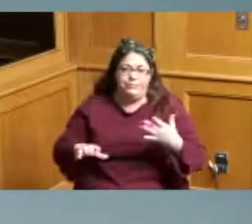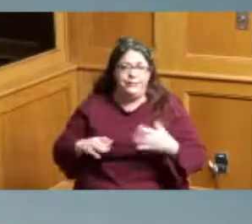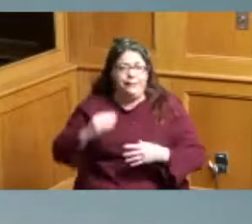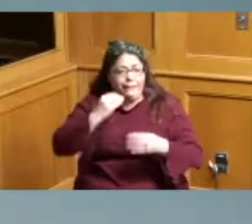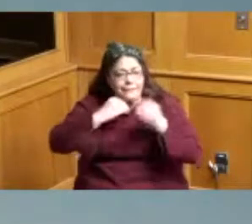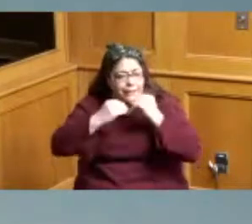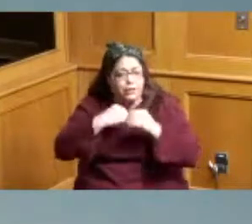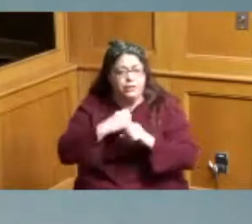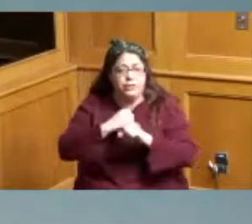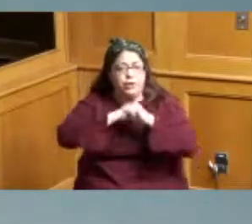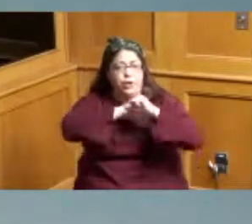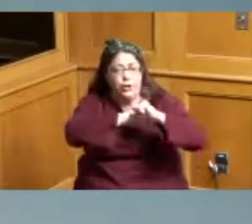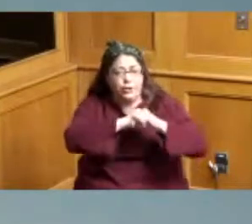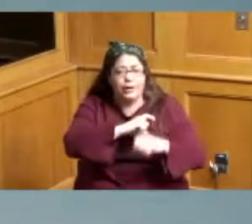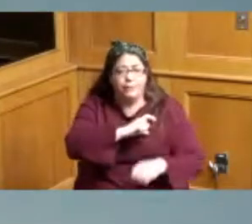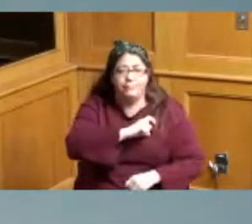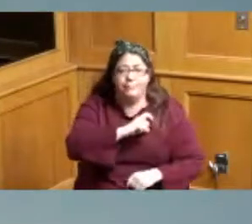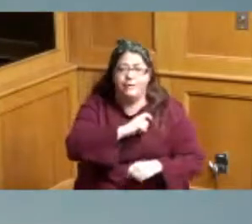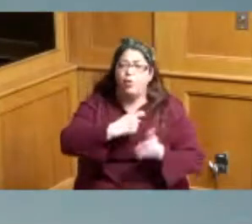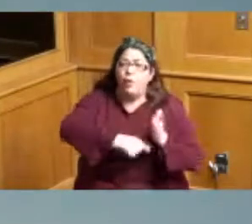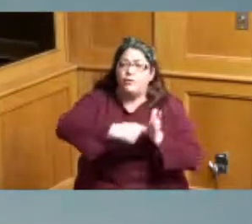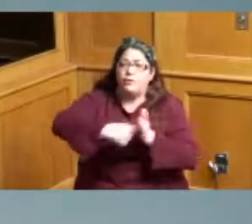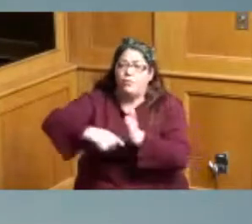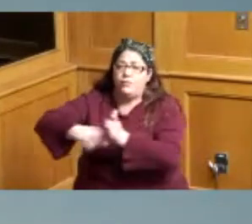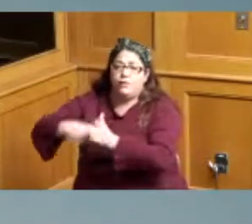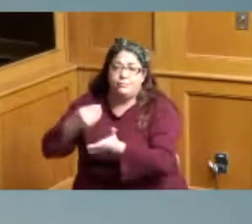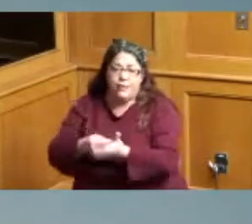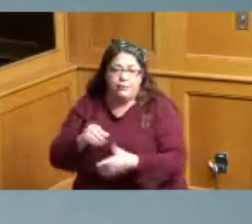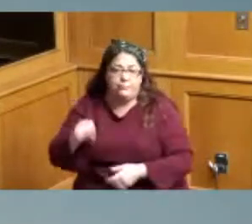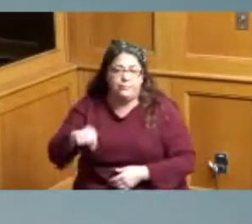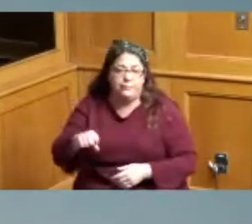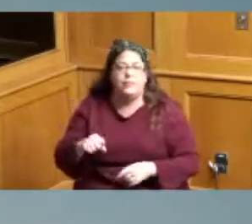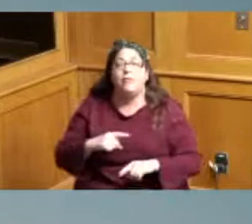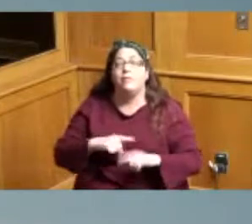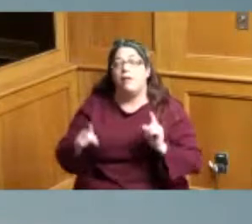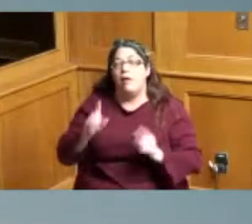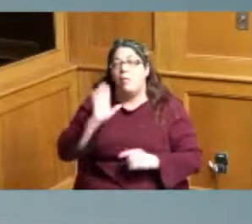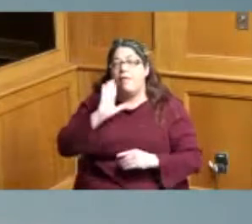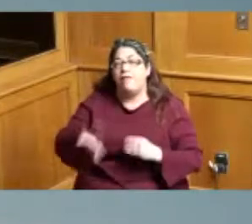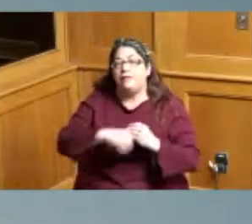security etc there is a cost to those and so the there there is an additional cost that will come